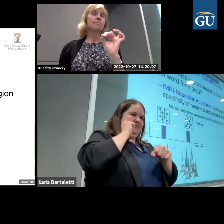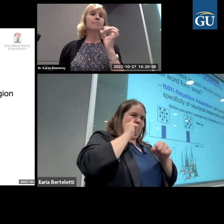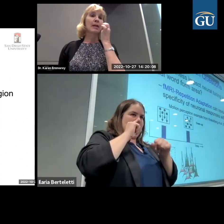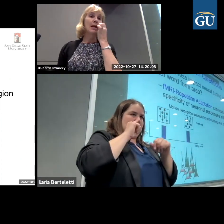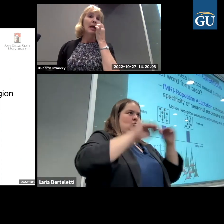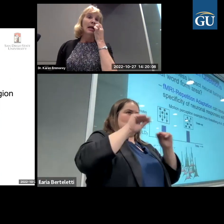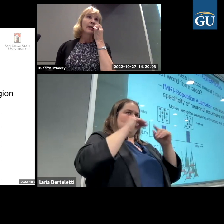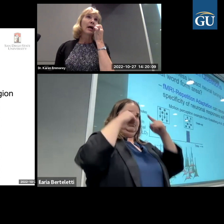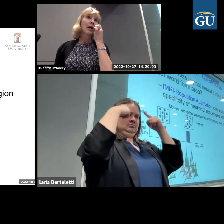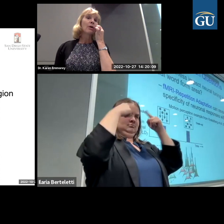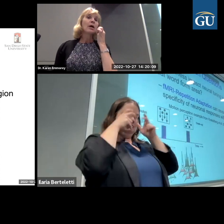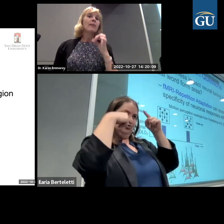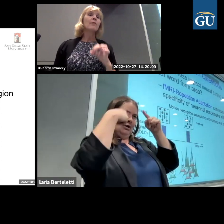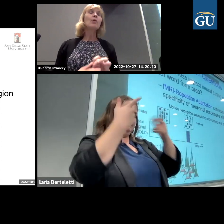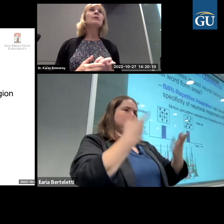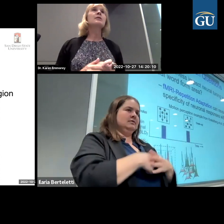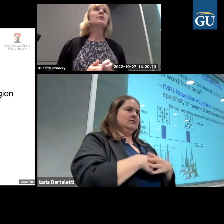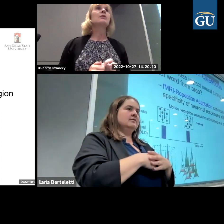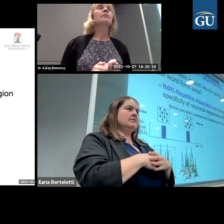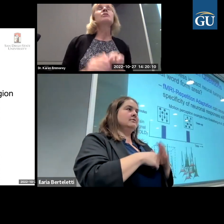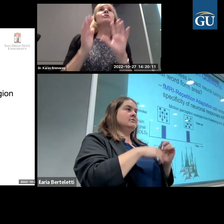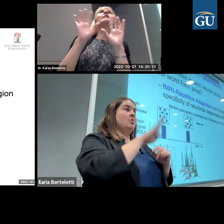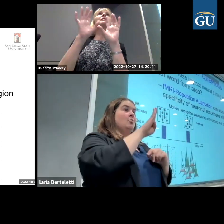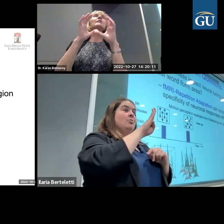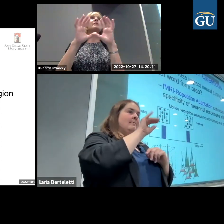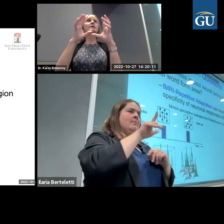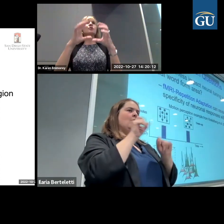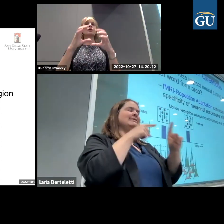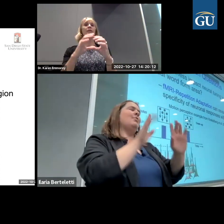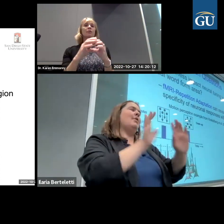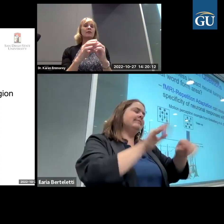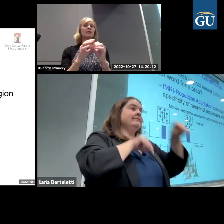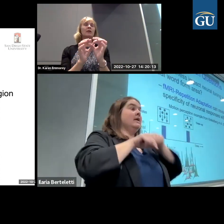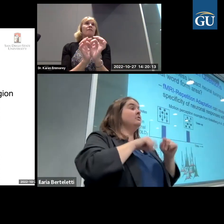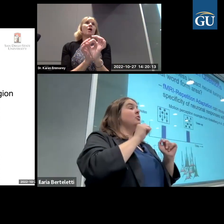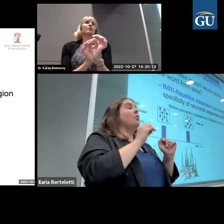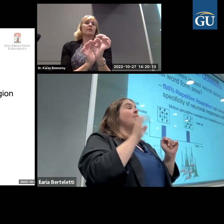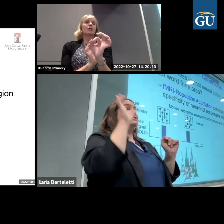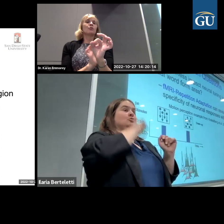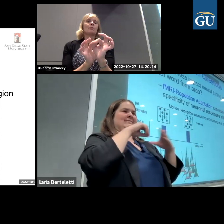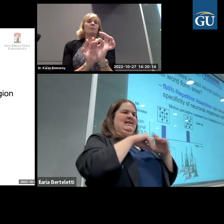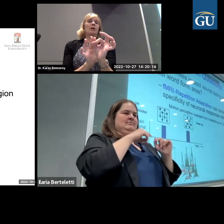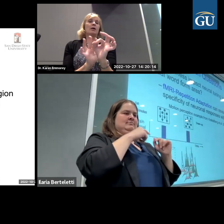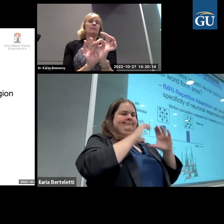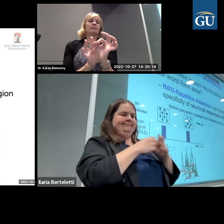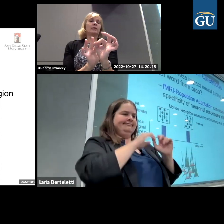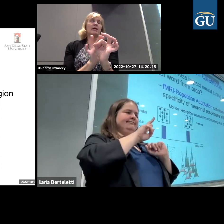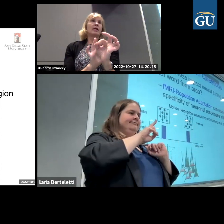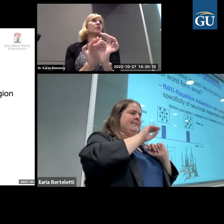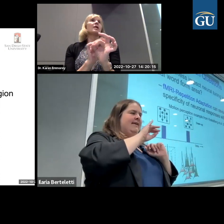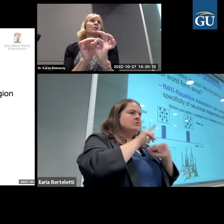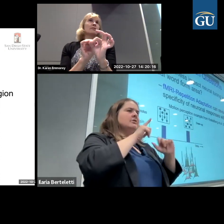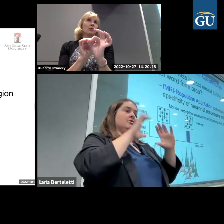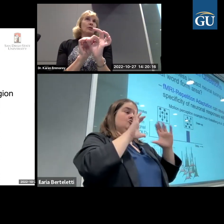Now the bold signal. So So let's let's assume that within a box within a group. Um, that has lots and lots of neuros in it.